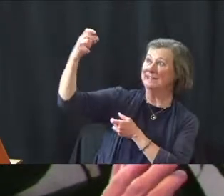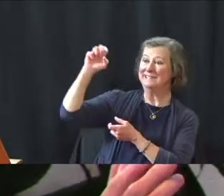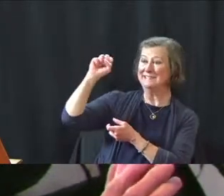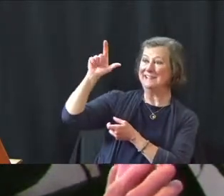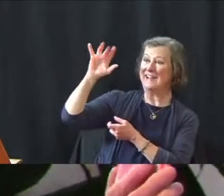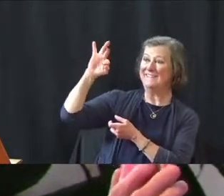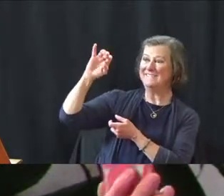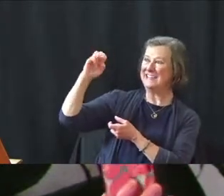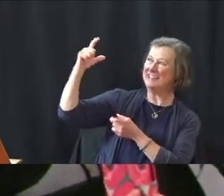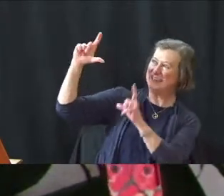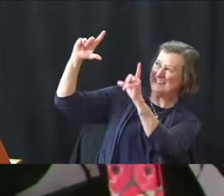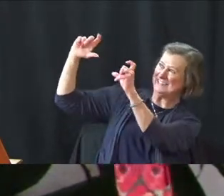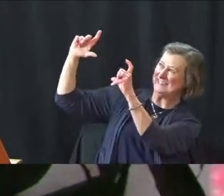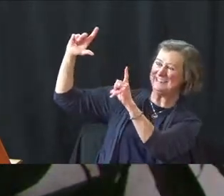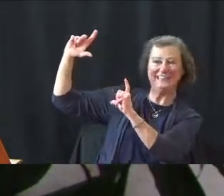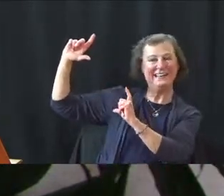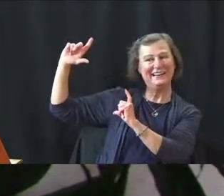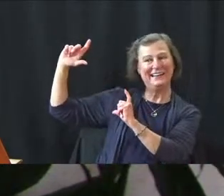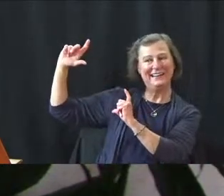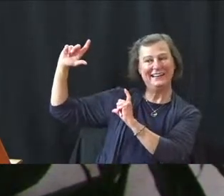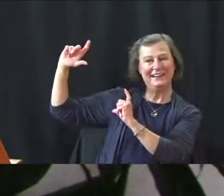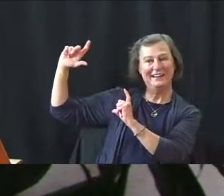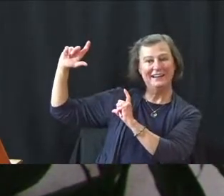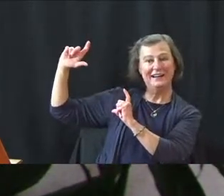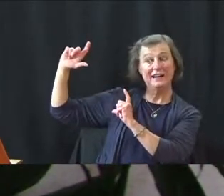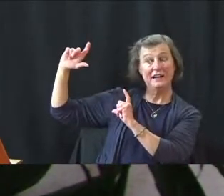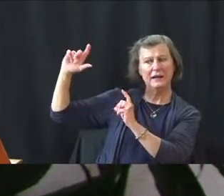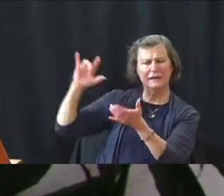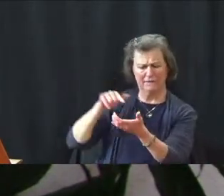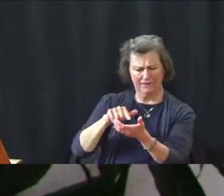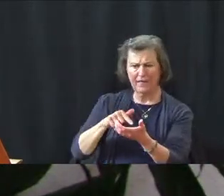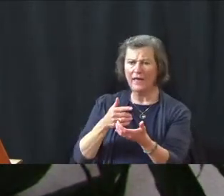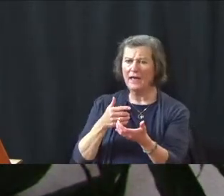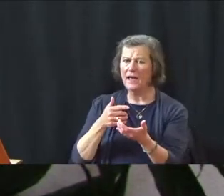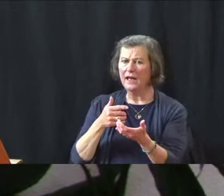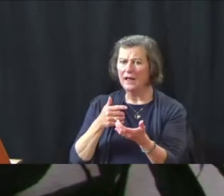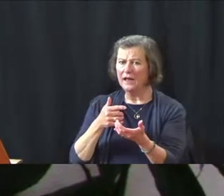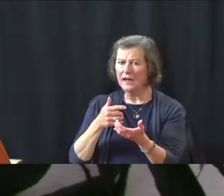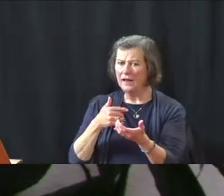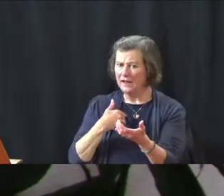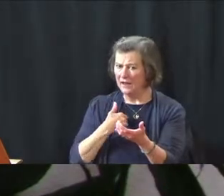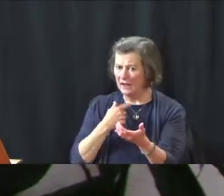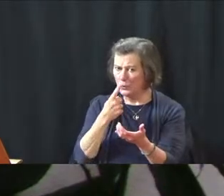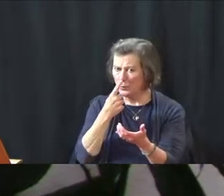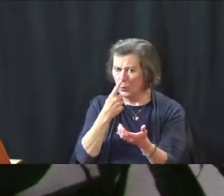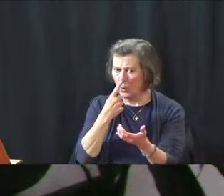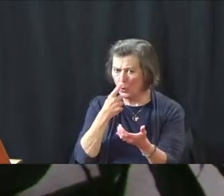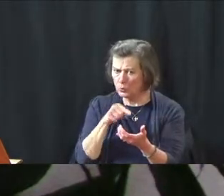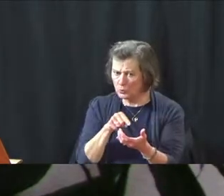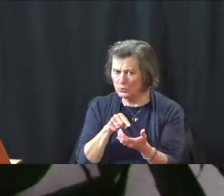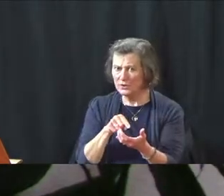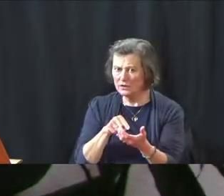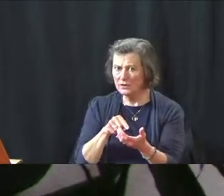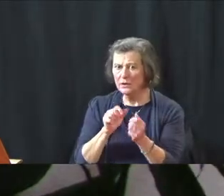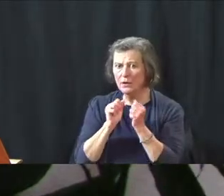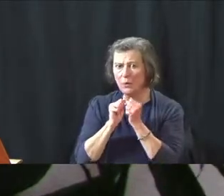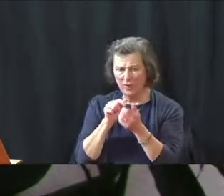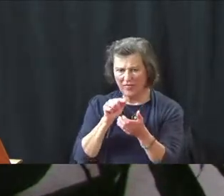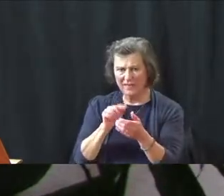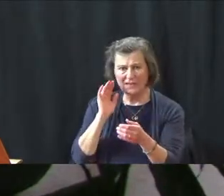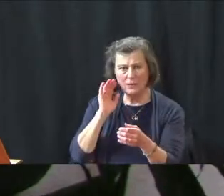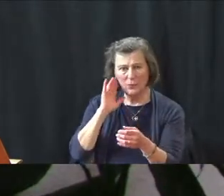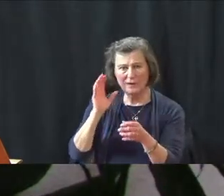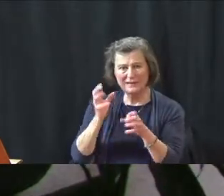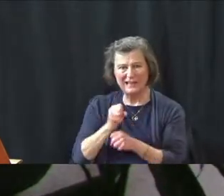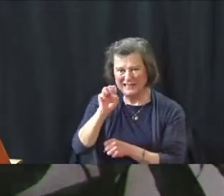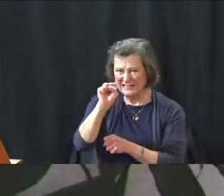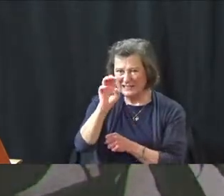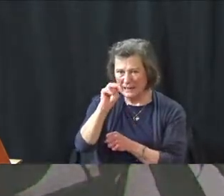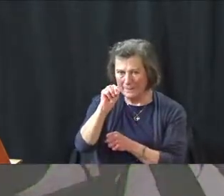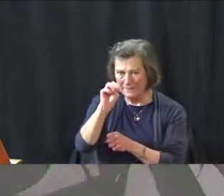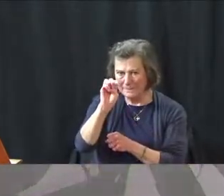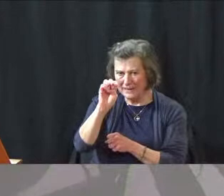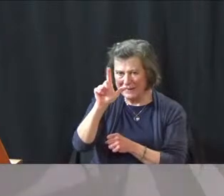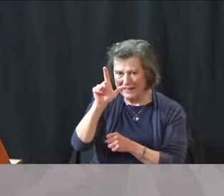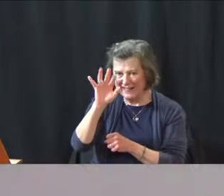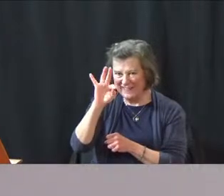(If it had a nose would this thing take a "smellfie"?).